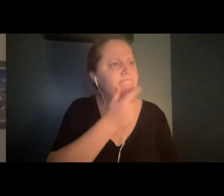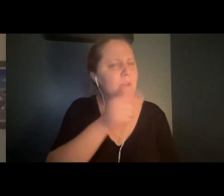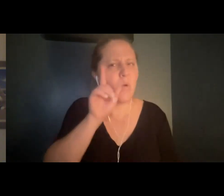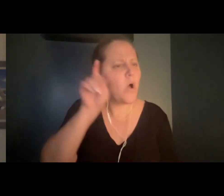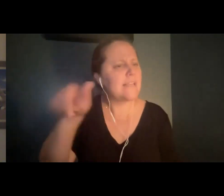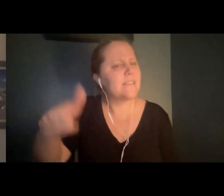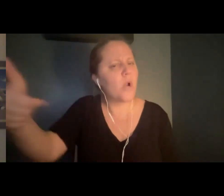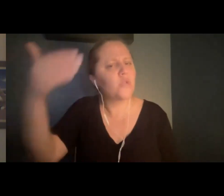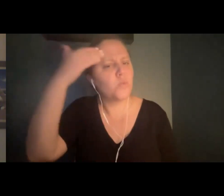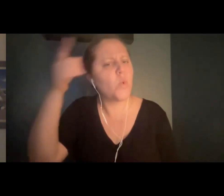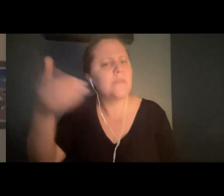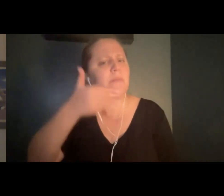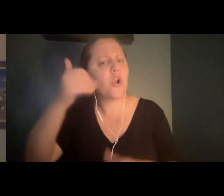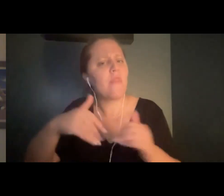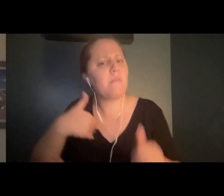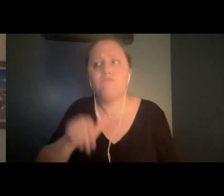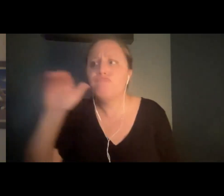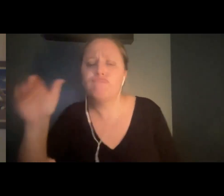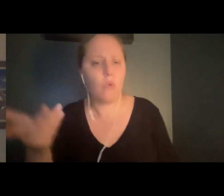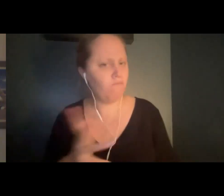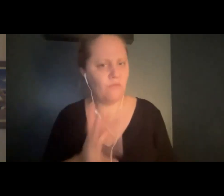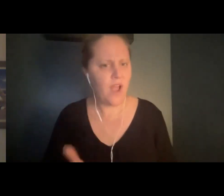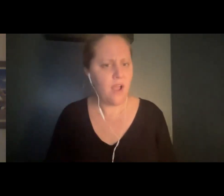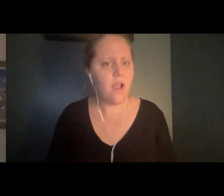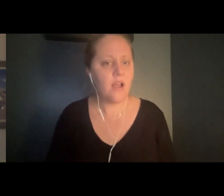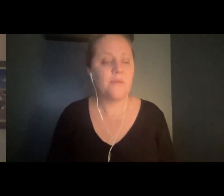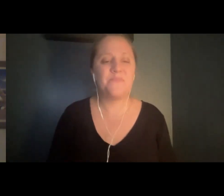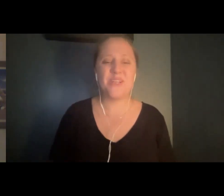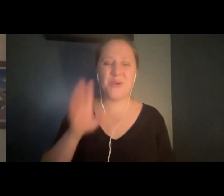of course to close this all out again, I wanted to say thank you and just